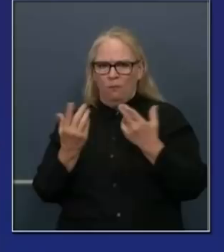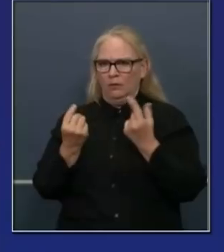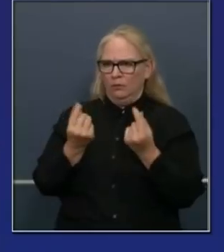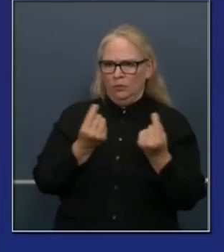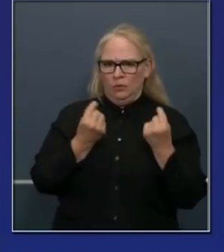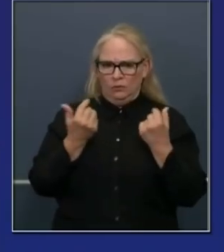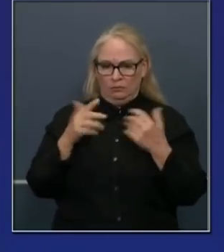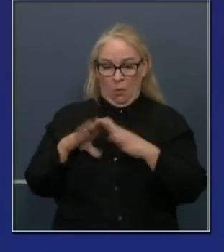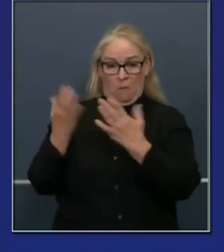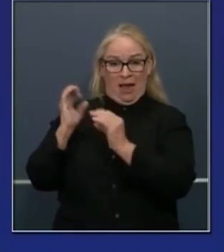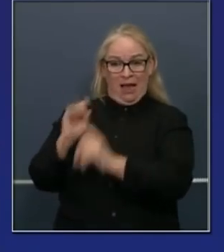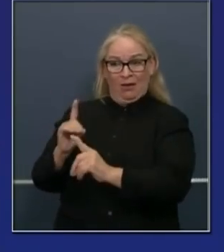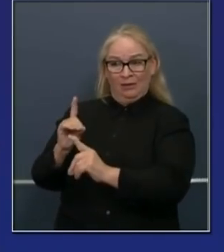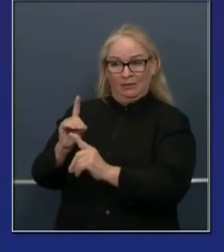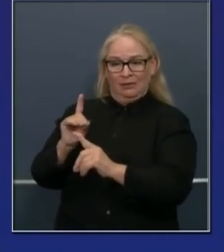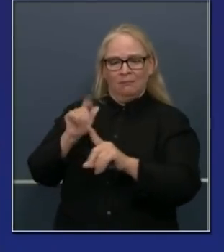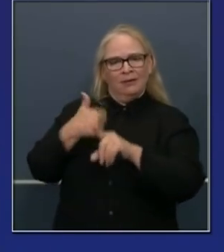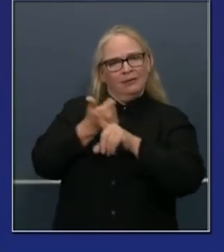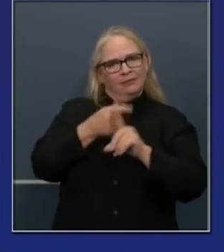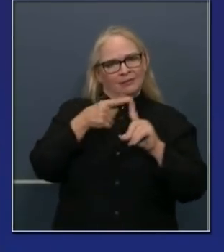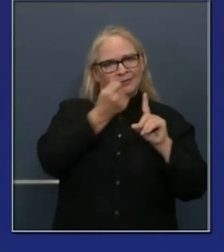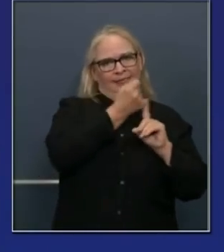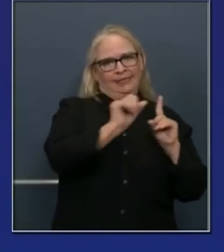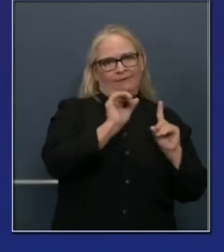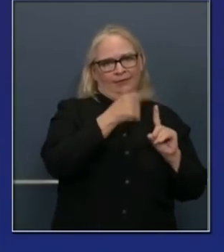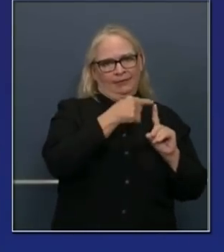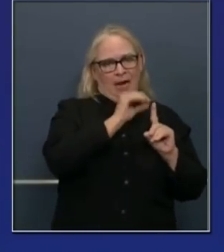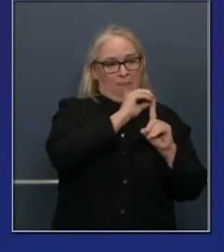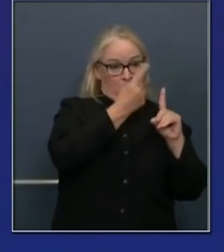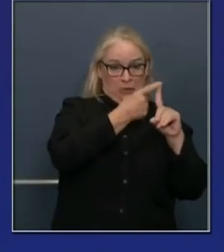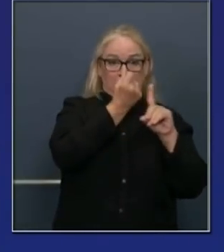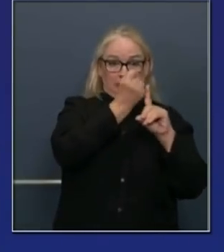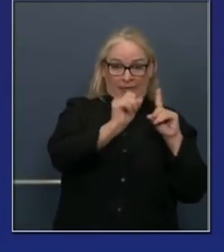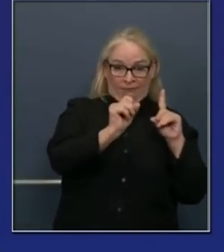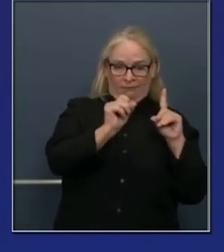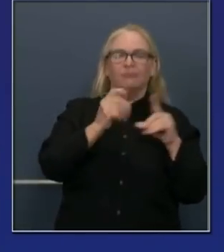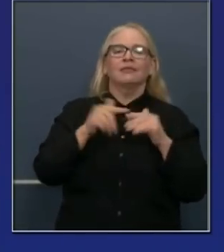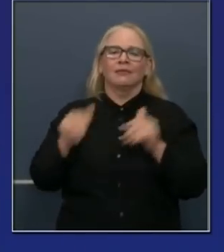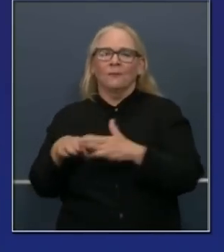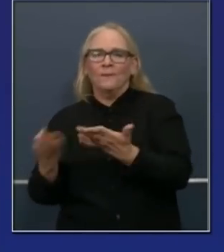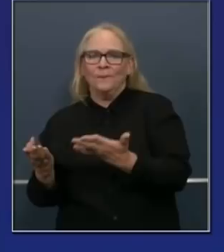SAFETY WILL ULTIMATELY MAKE THE DETERMINATION OF HOW WE GO ABOUT EDUCATING OUR KIDS AS WE